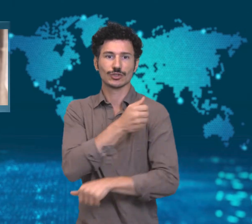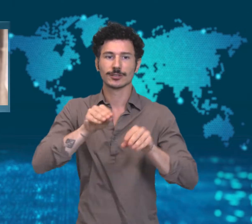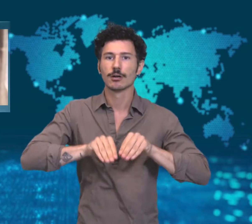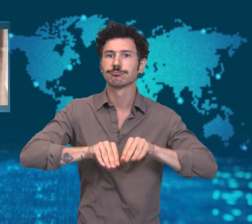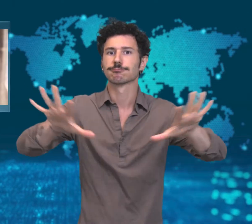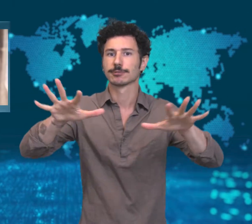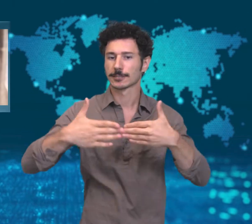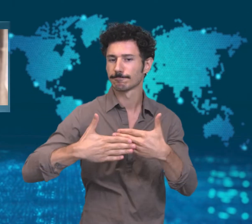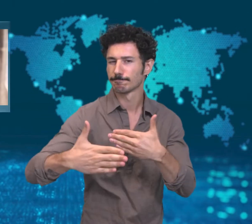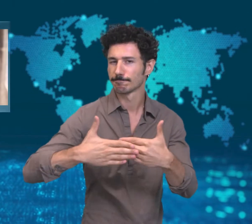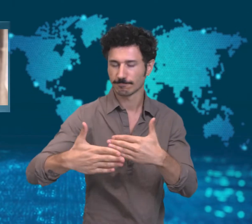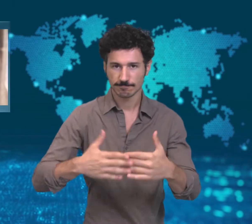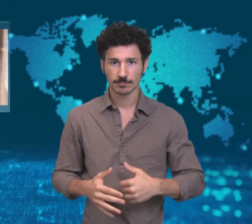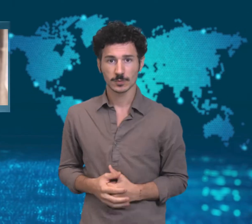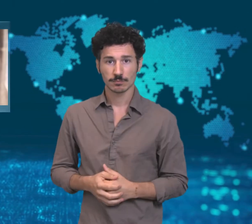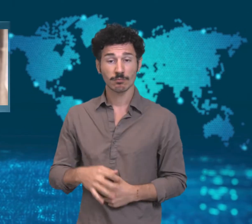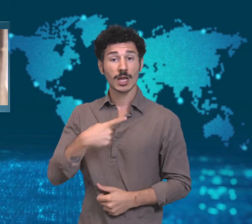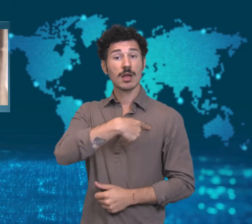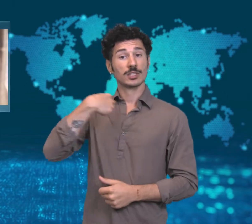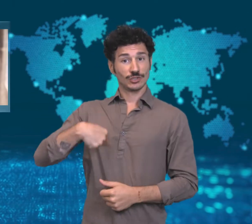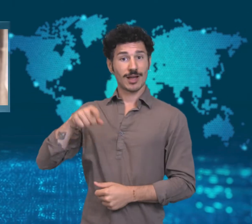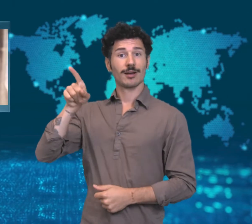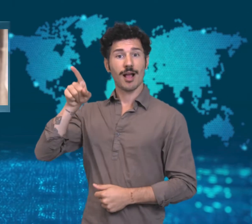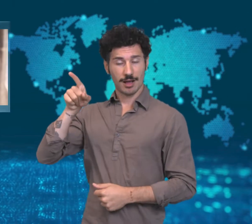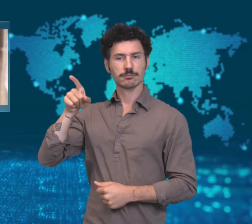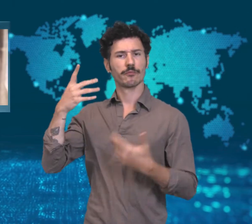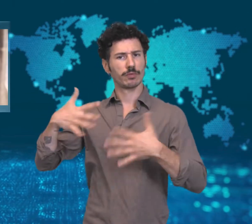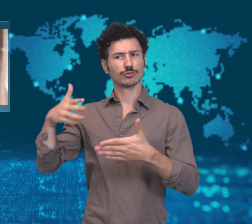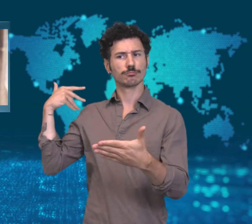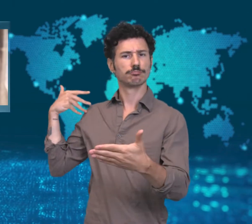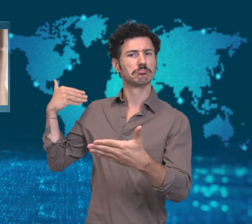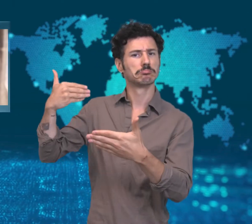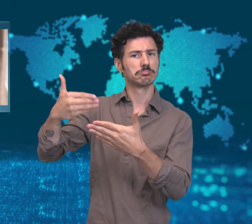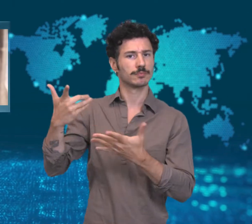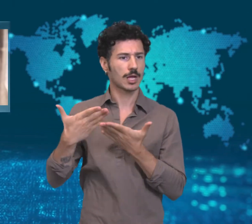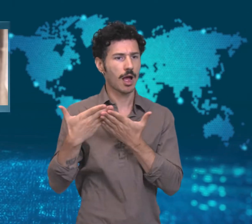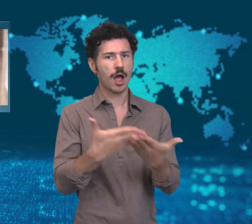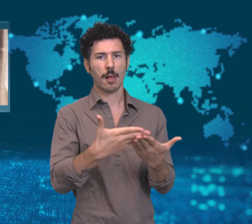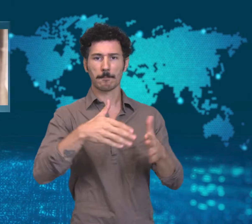so they hope to provide that vaccine soon.